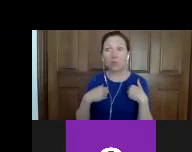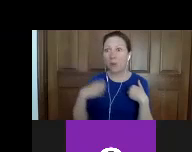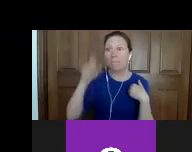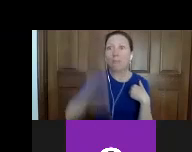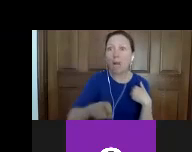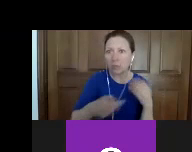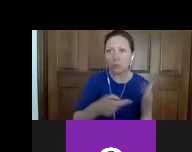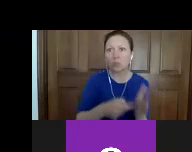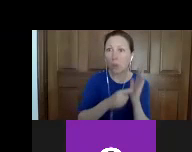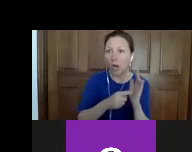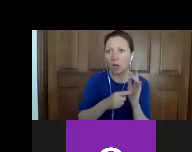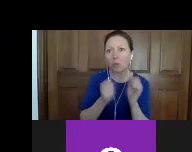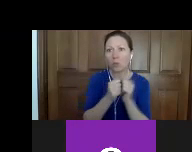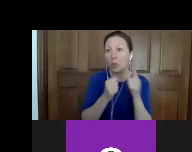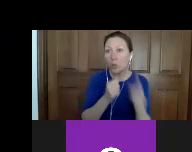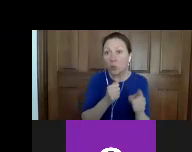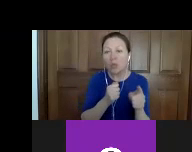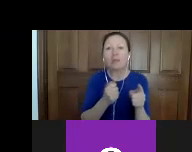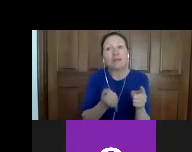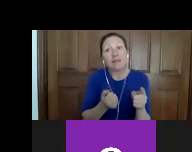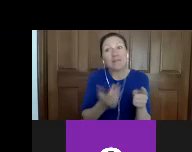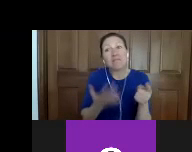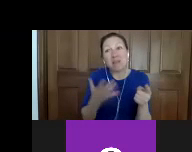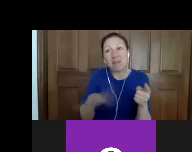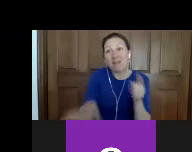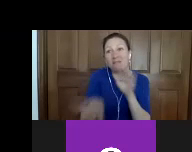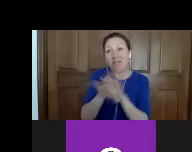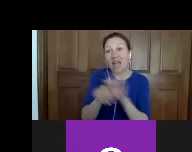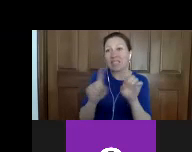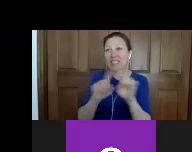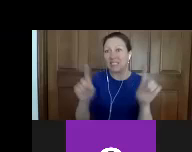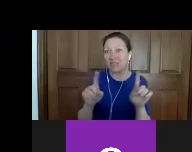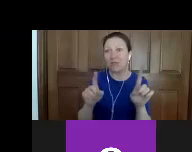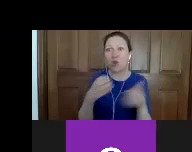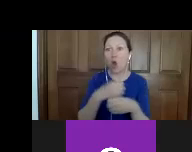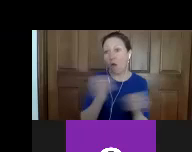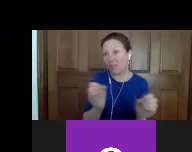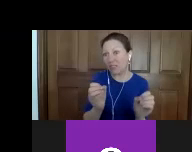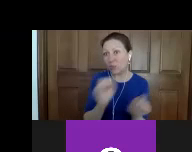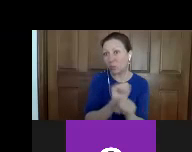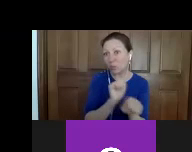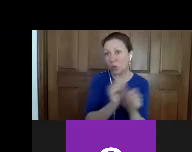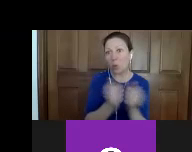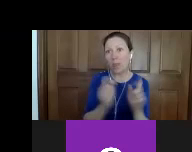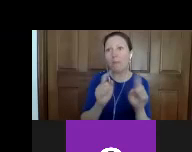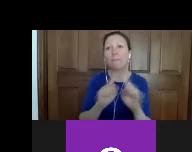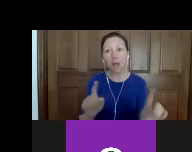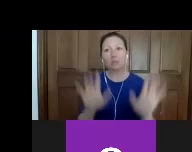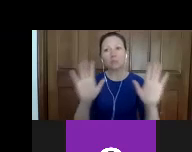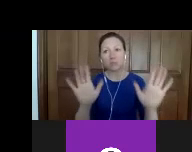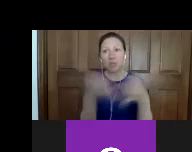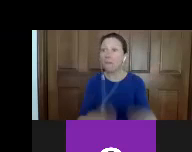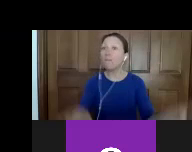person to be in. But the point is, companies are allowed to negotiate with you about accommodations.